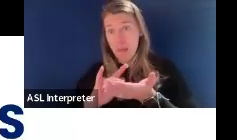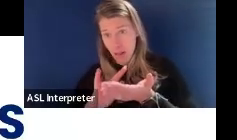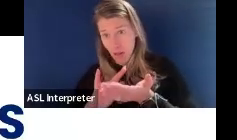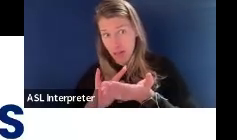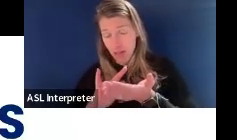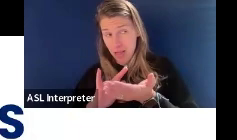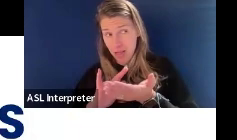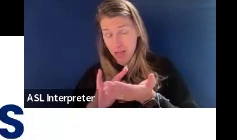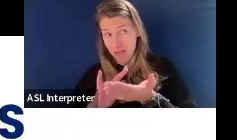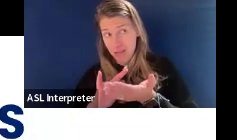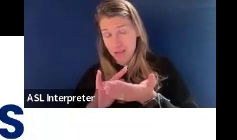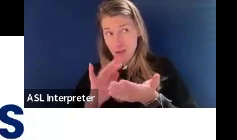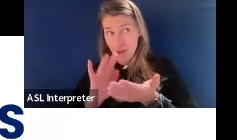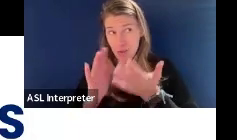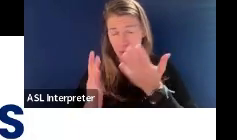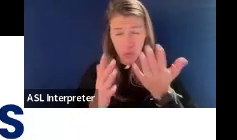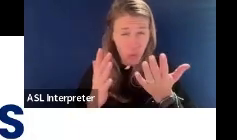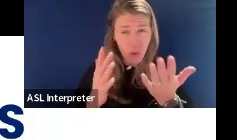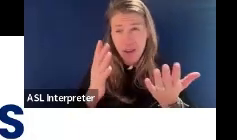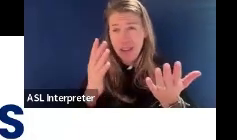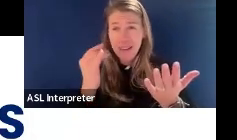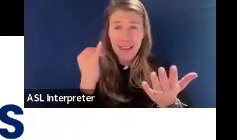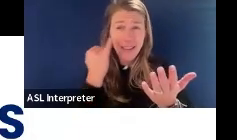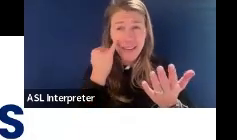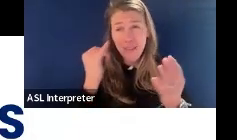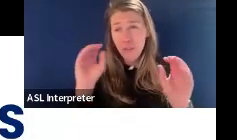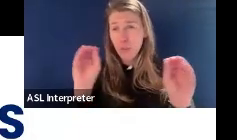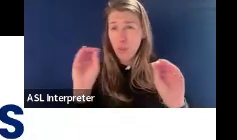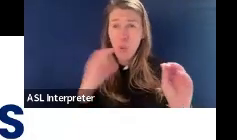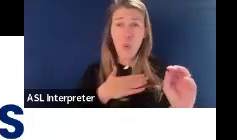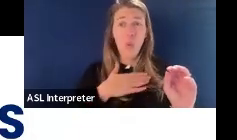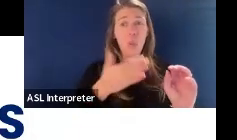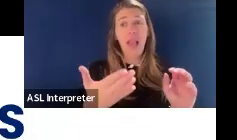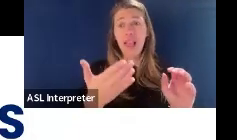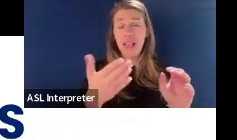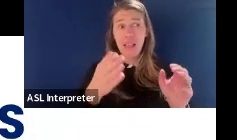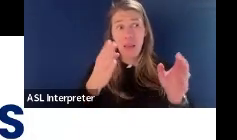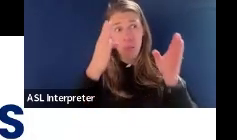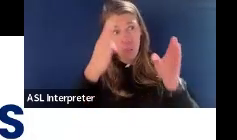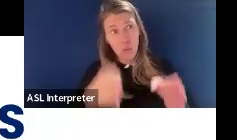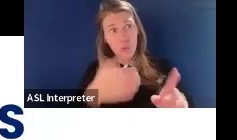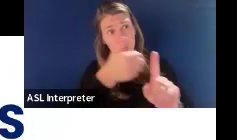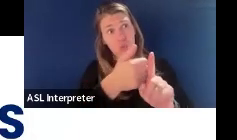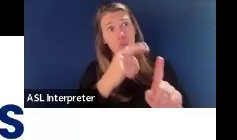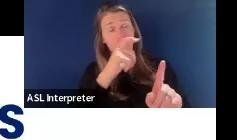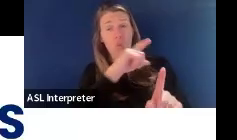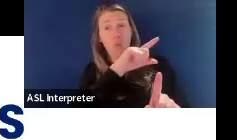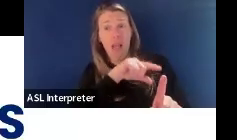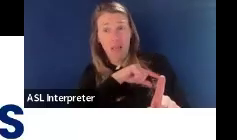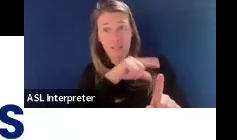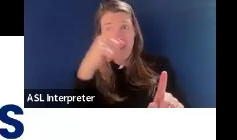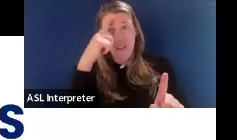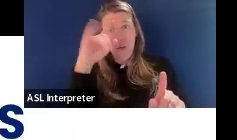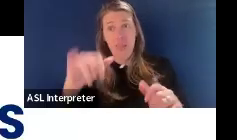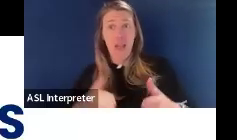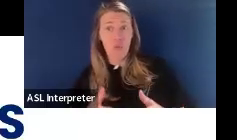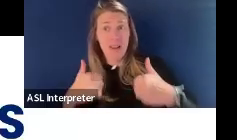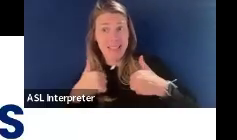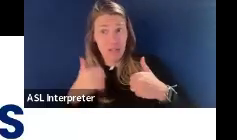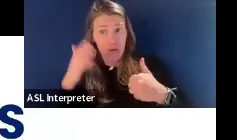So if there is no willing and qualified providers for the residential side,